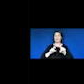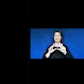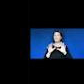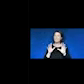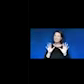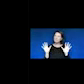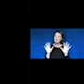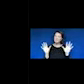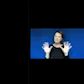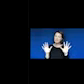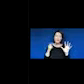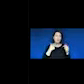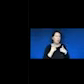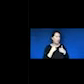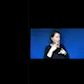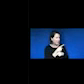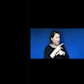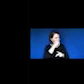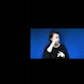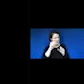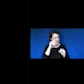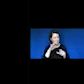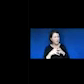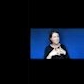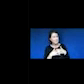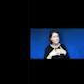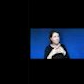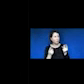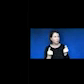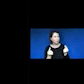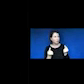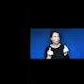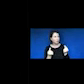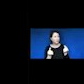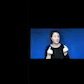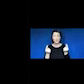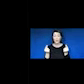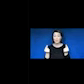The employer and I brainstormed and came up with the idea to combine a tour of the facility